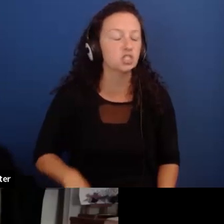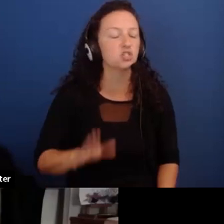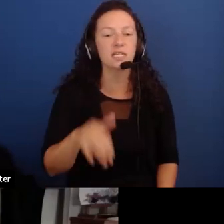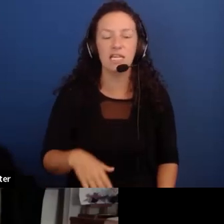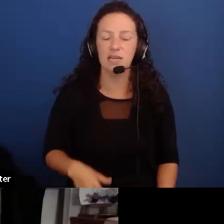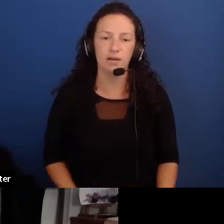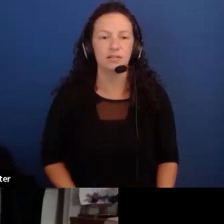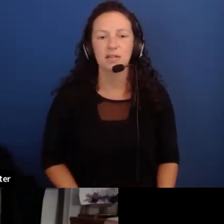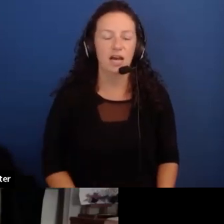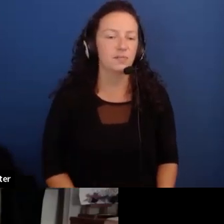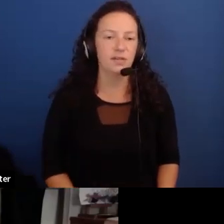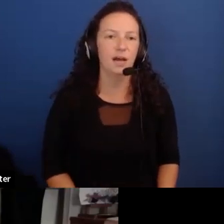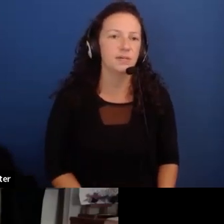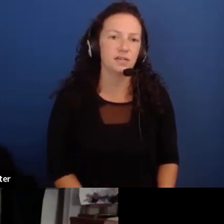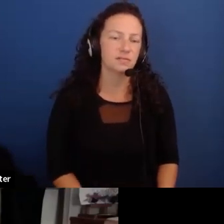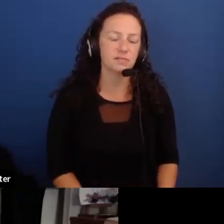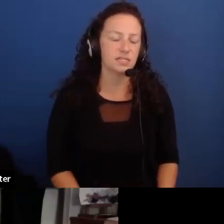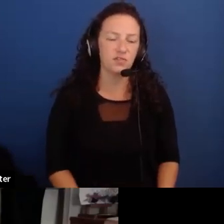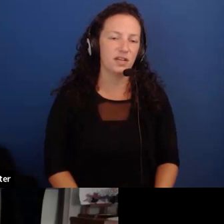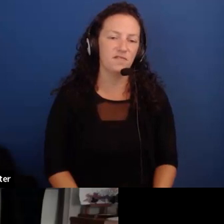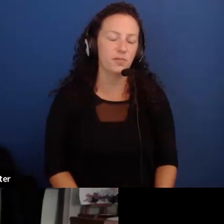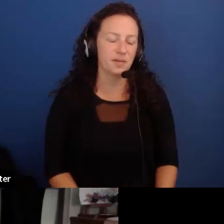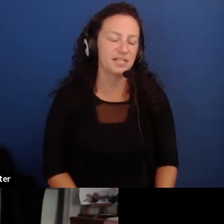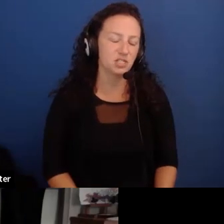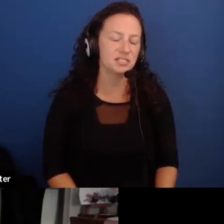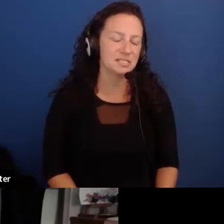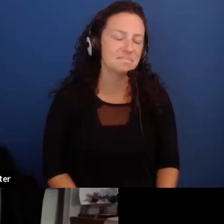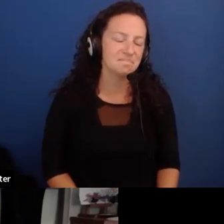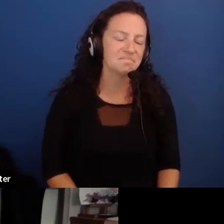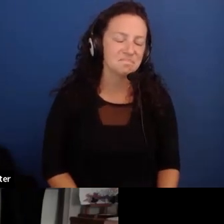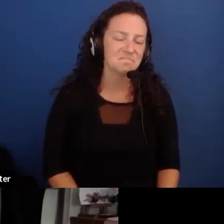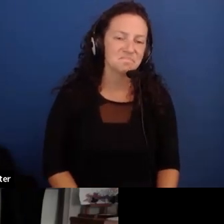shoot me an email and it'd be happy to give you any of my recommendations.